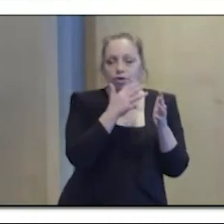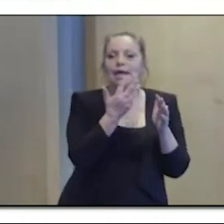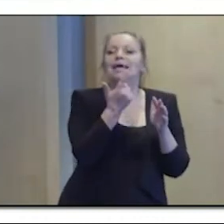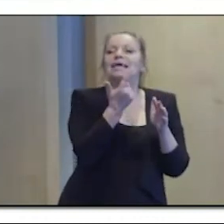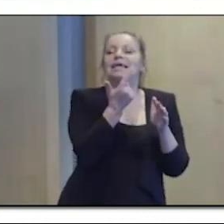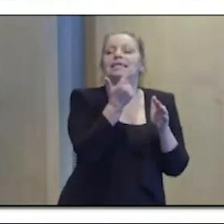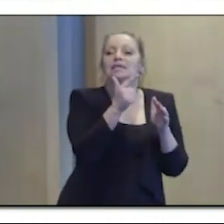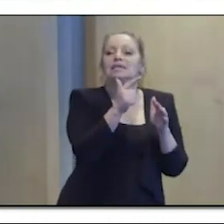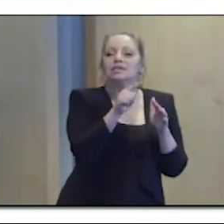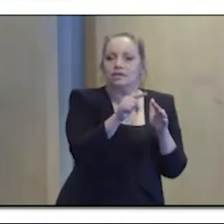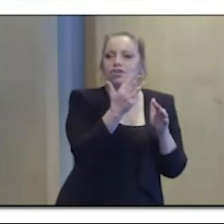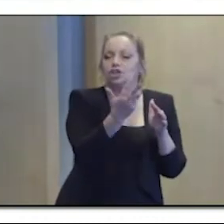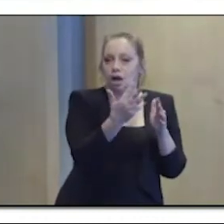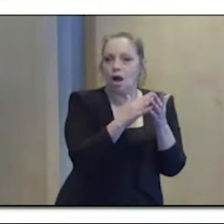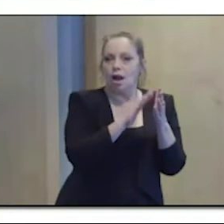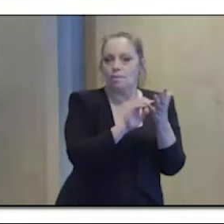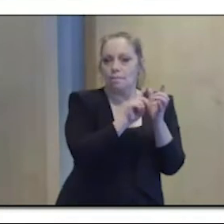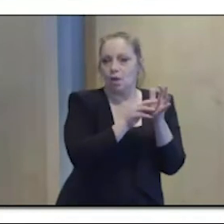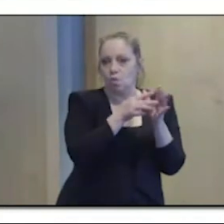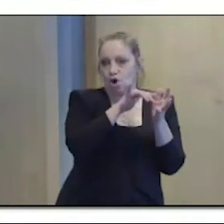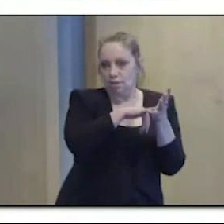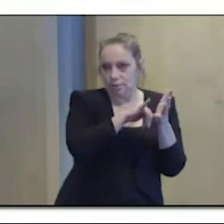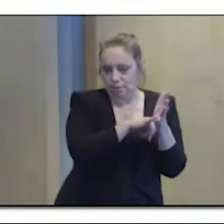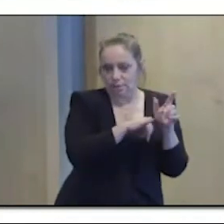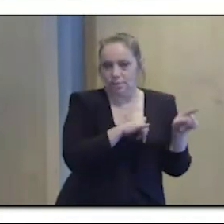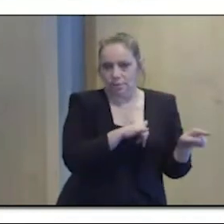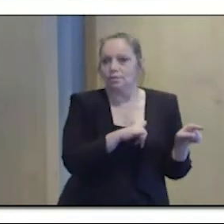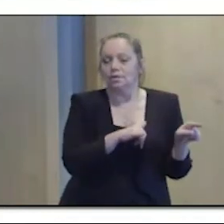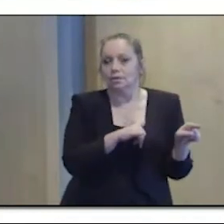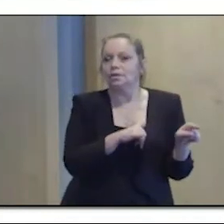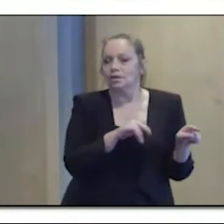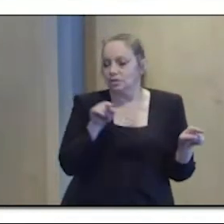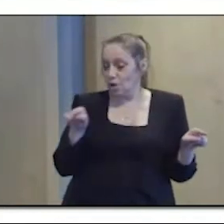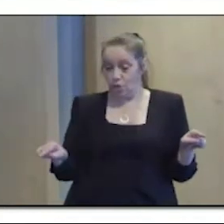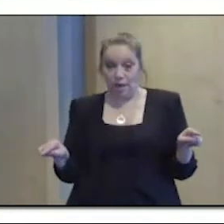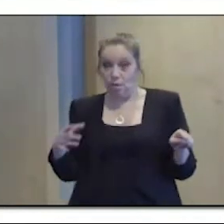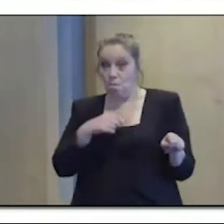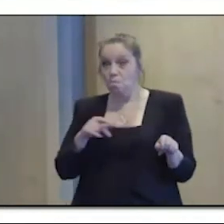per megawatt hour so if you like new nuclear is twice as expensive as our current generation mix